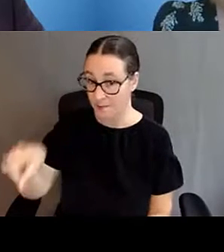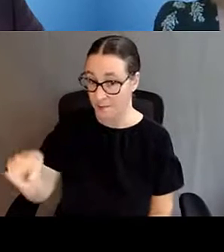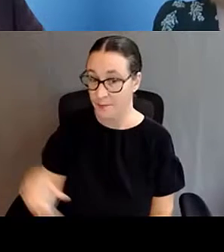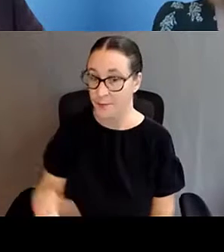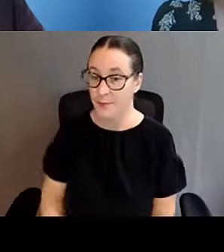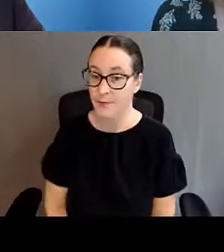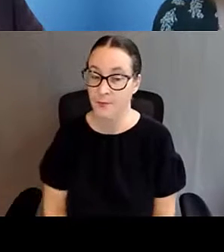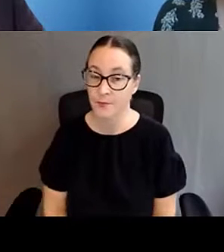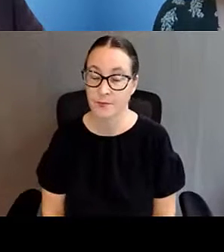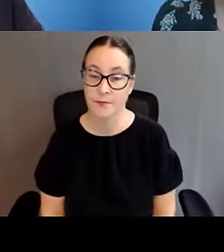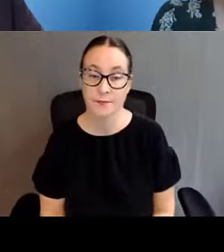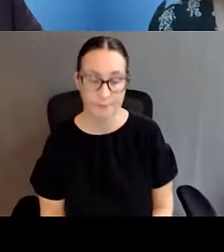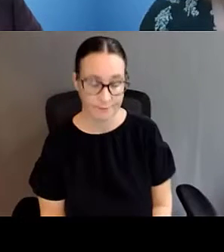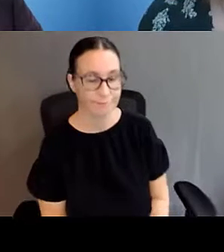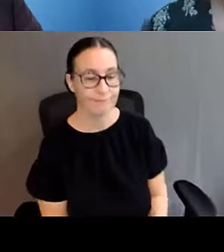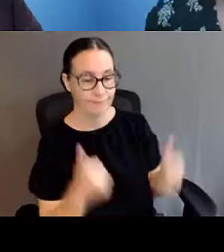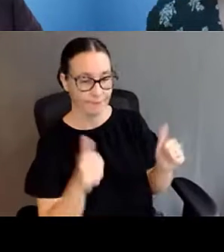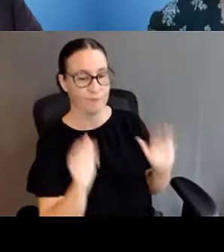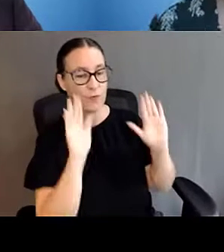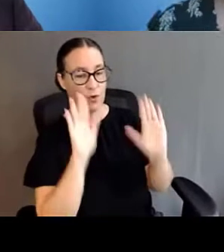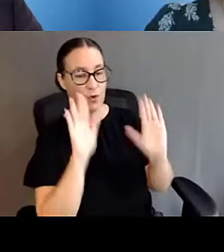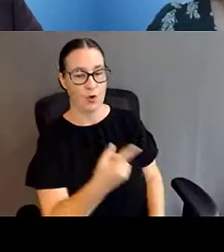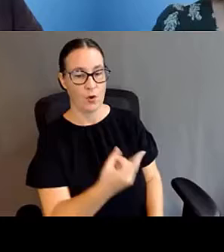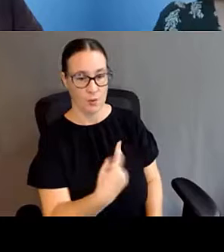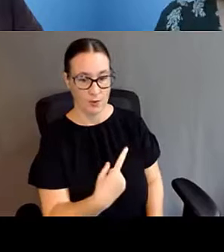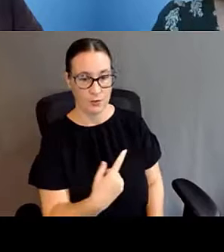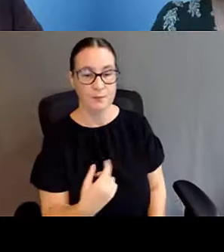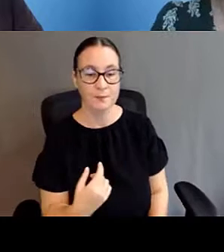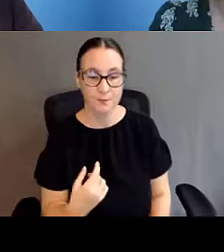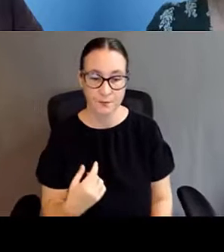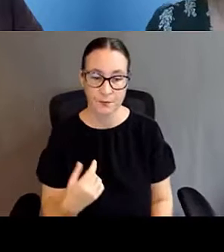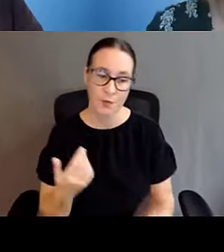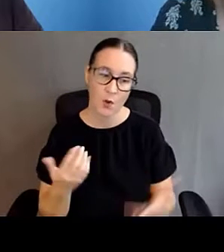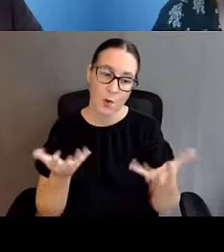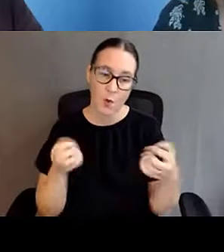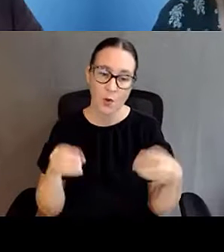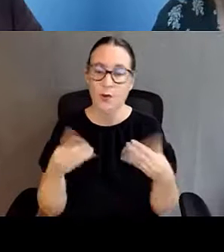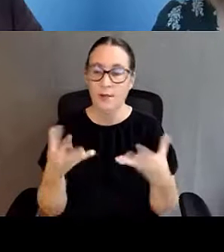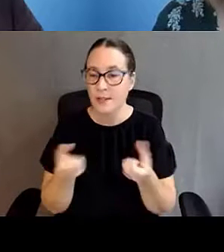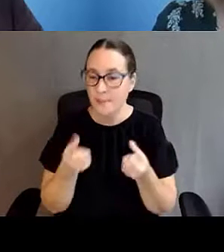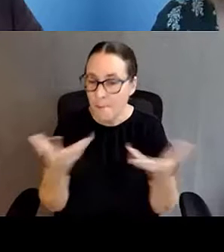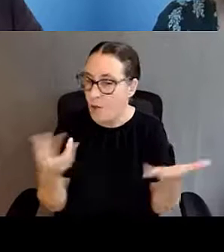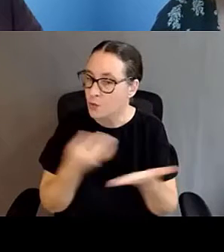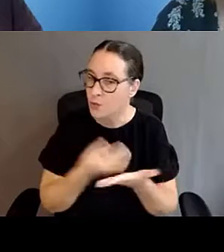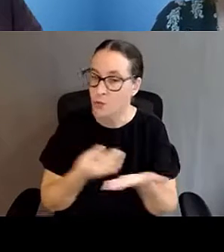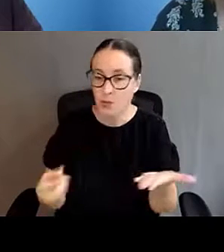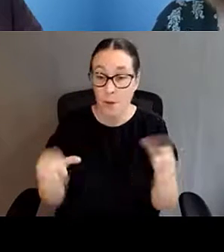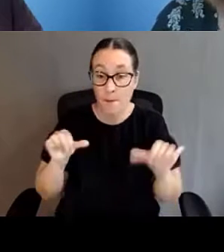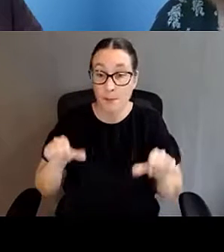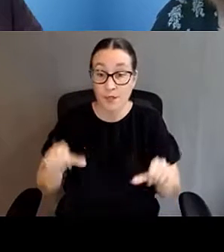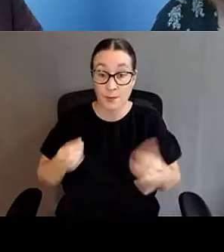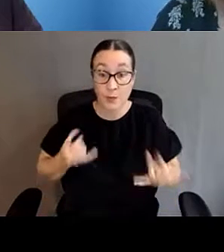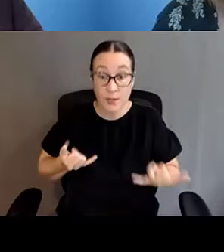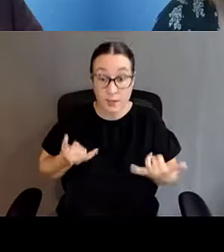Cindy Danielson: Yeah, great question, and so we do want to provide as many resources as we can now and point you to folks at your institution